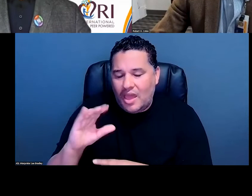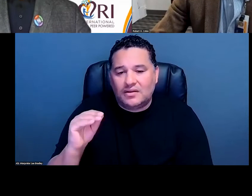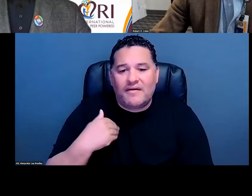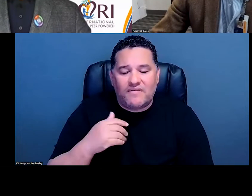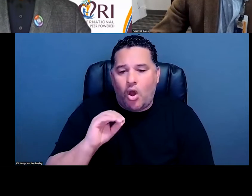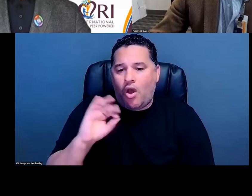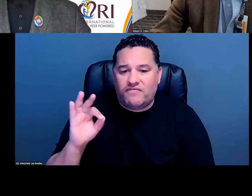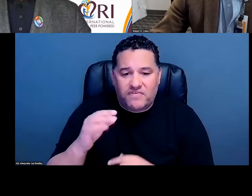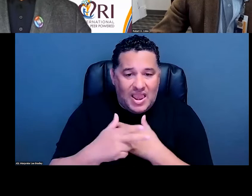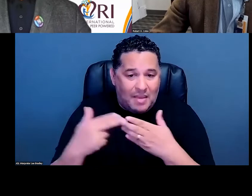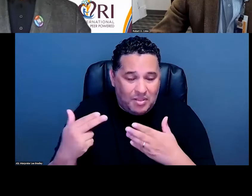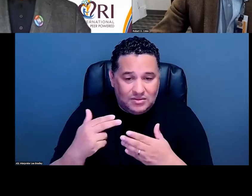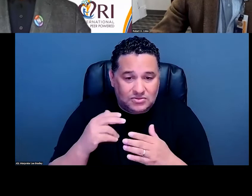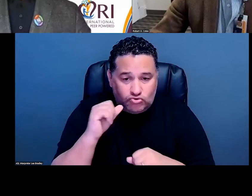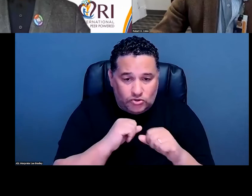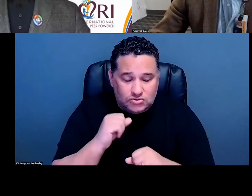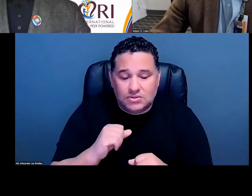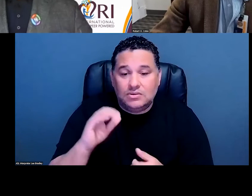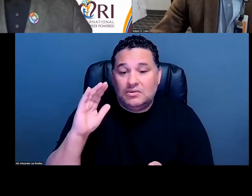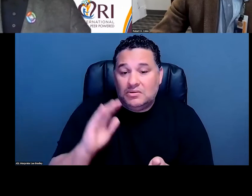OR OPTIMIZING THE DOSE OF THE LAI,